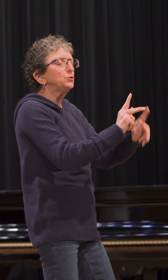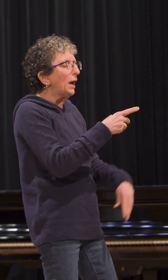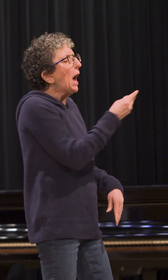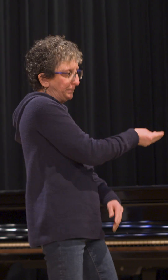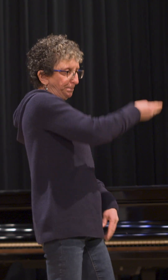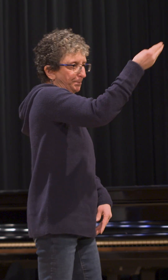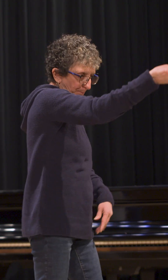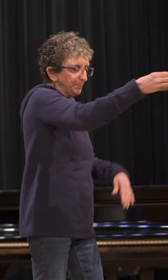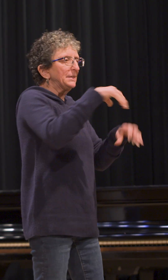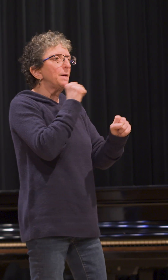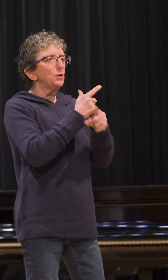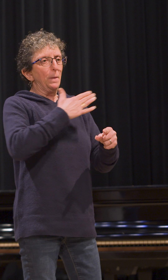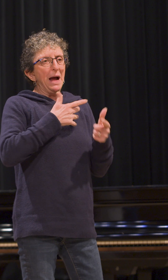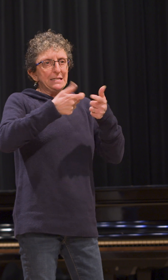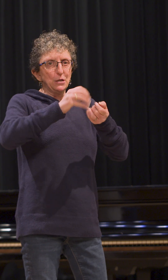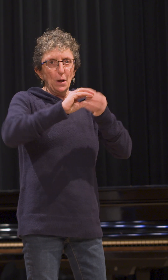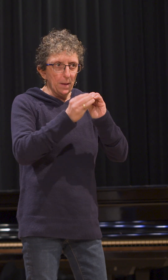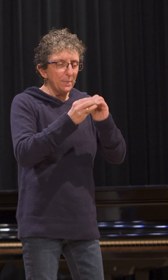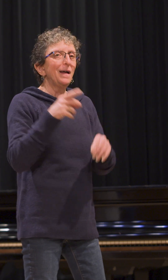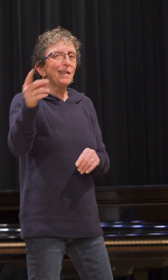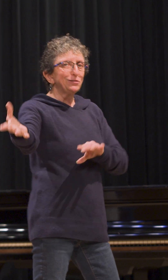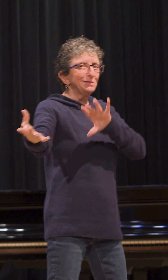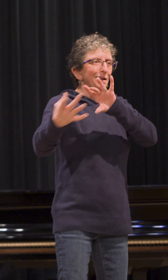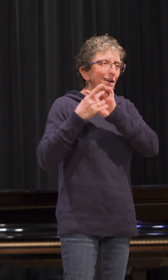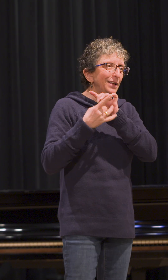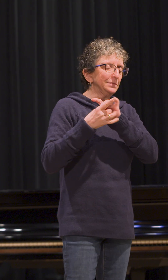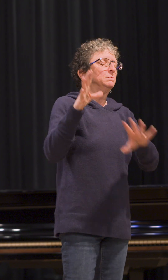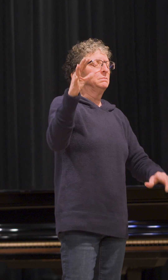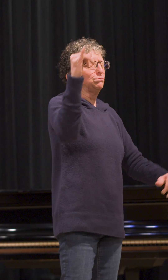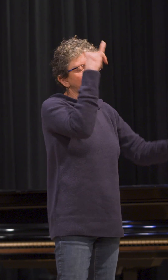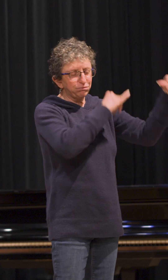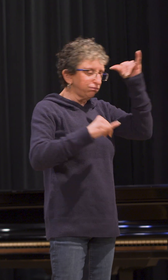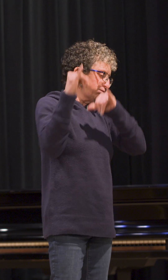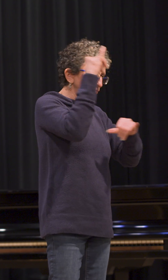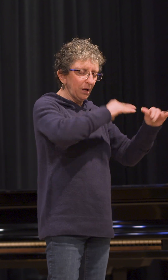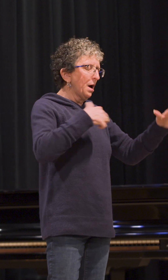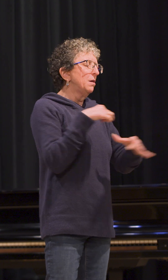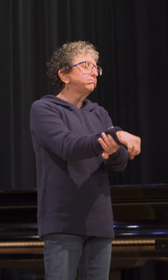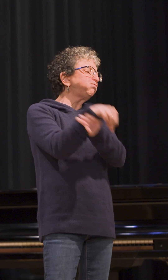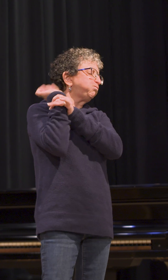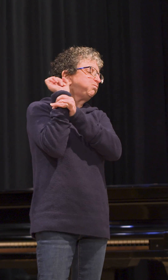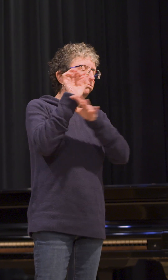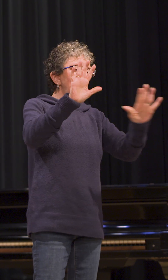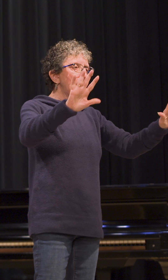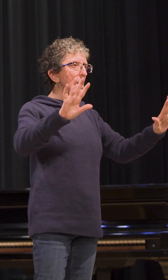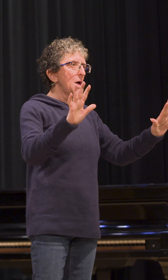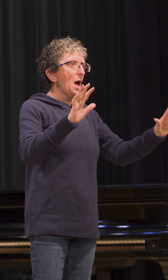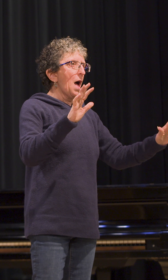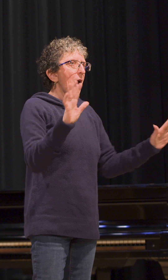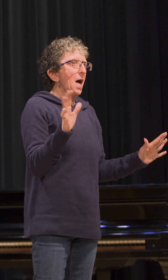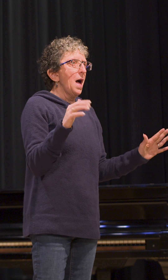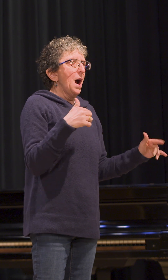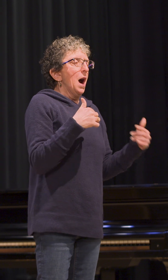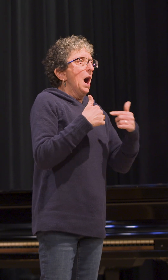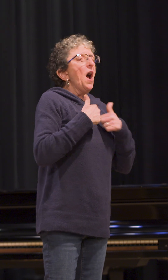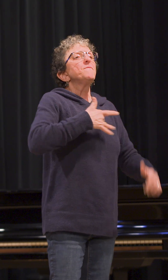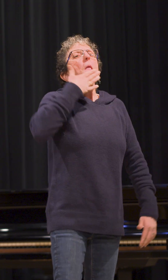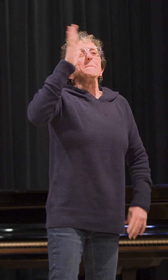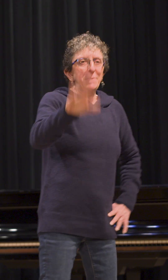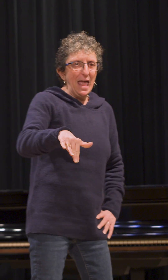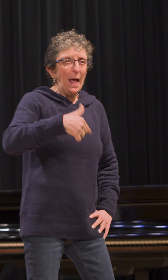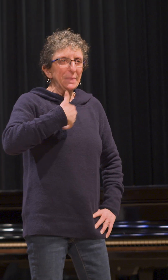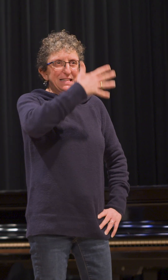back and forth and I told my niece to give my adopted adopted sister my phone number and I was